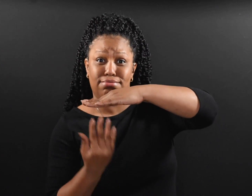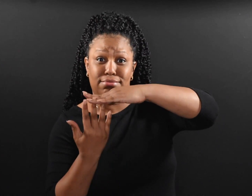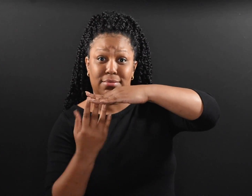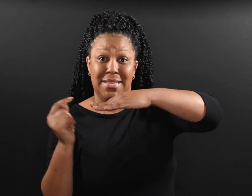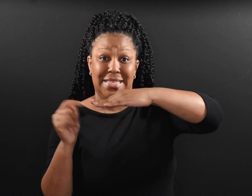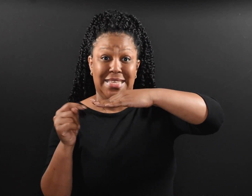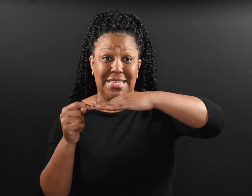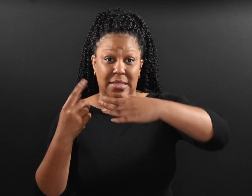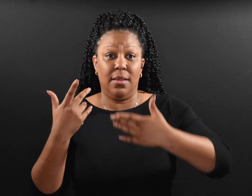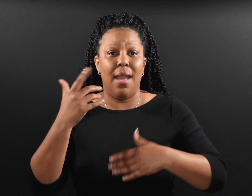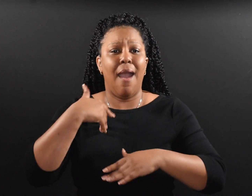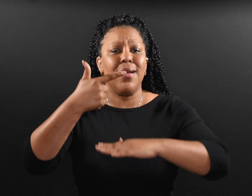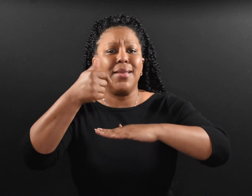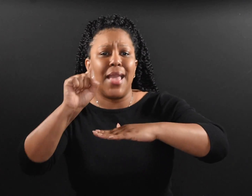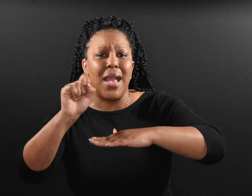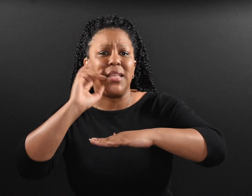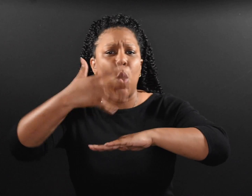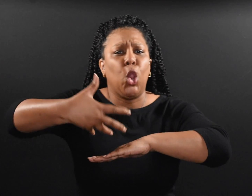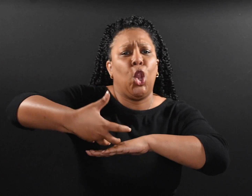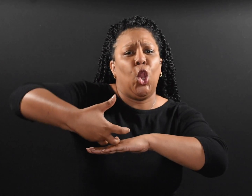The gas can accumulate in the air we breathe.